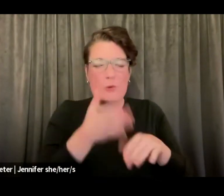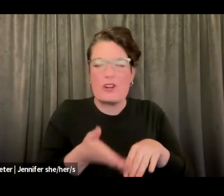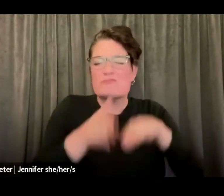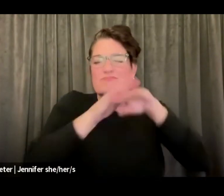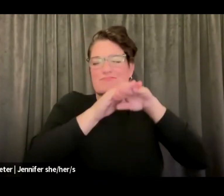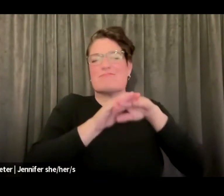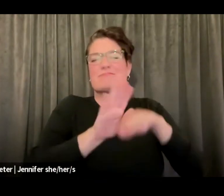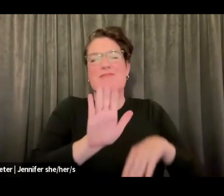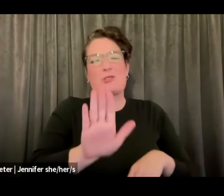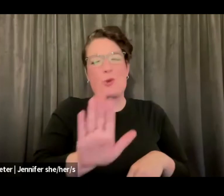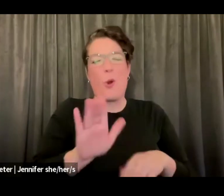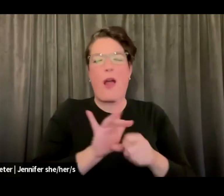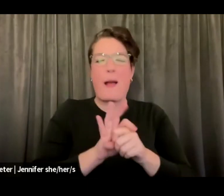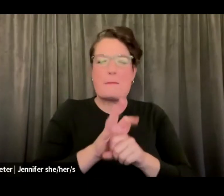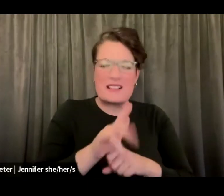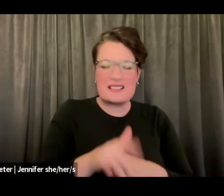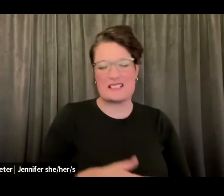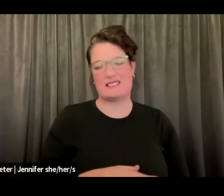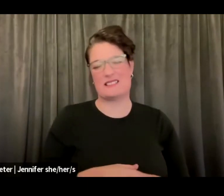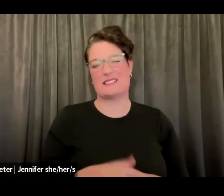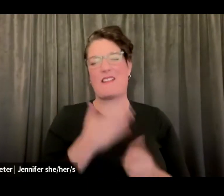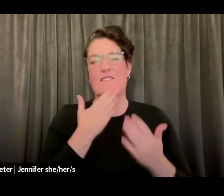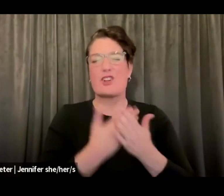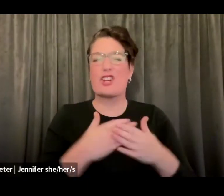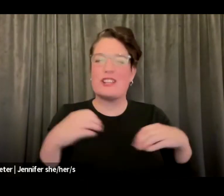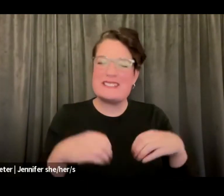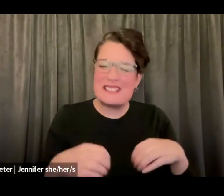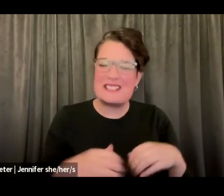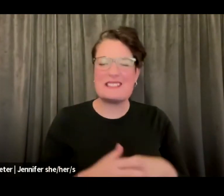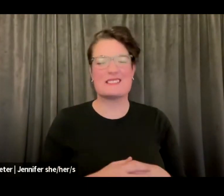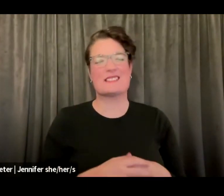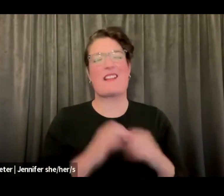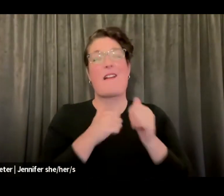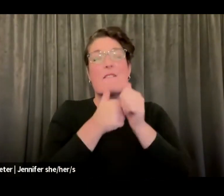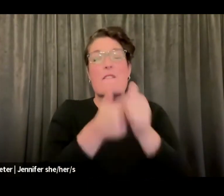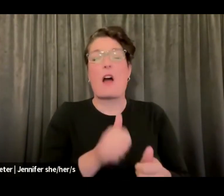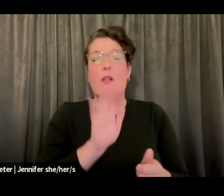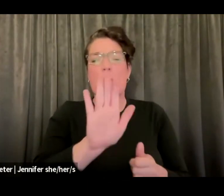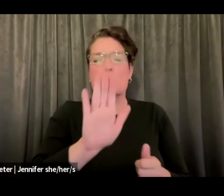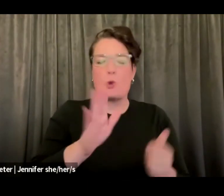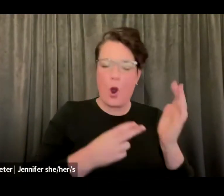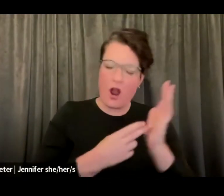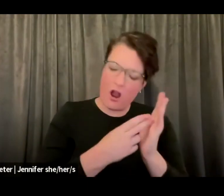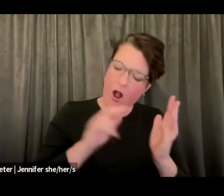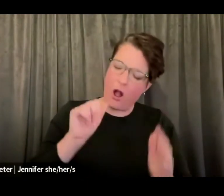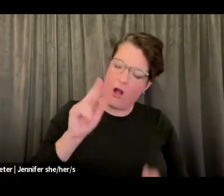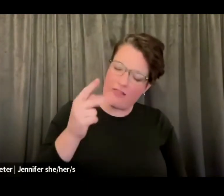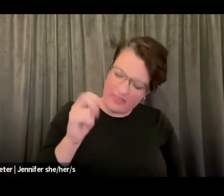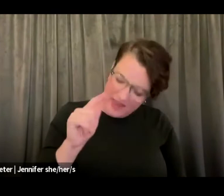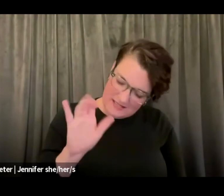following your authentic, true self. In acts of service